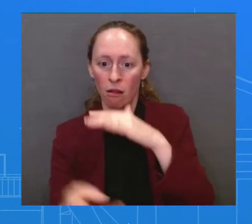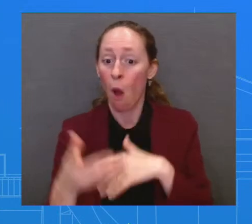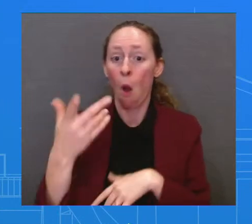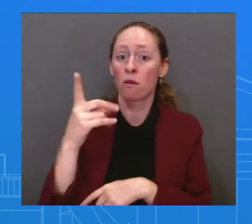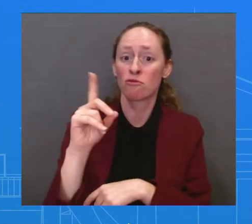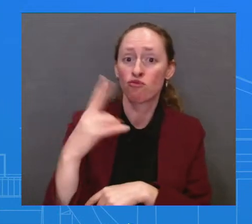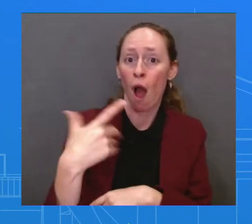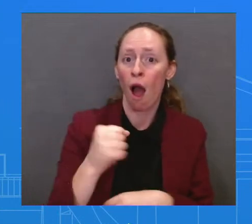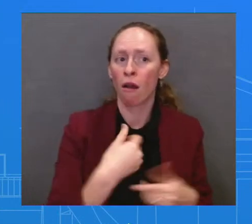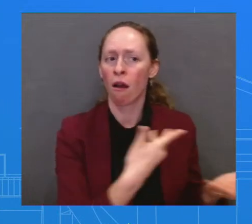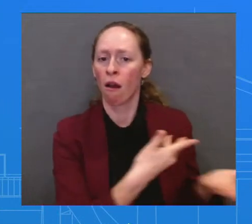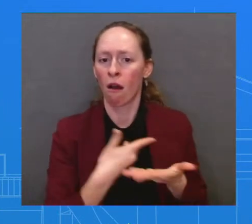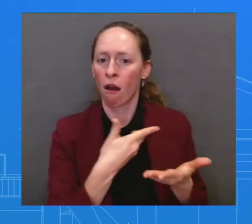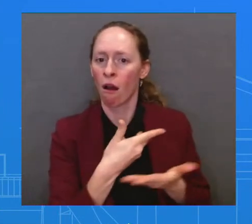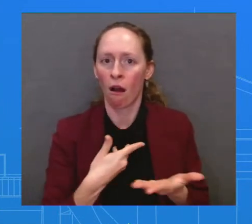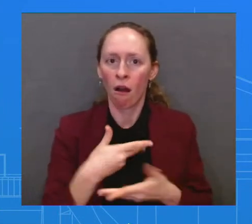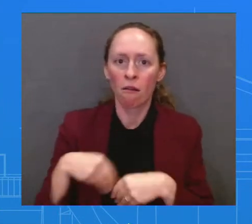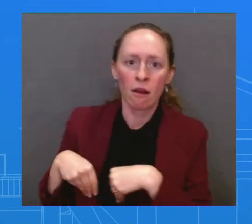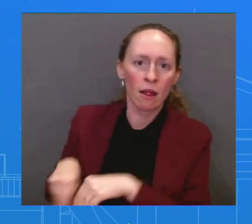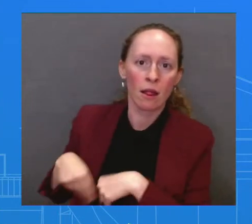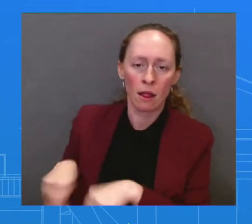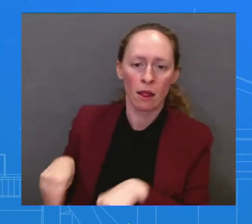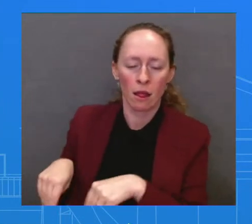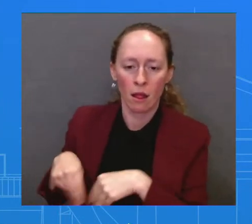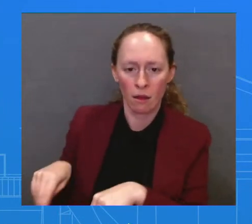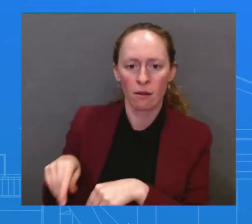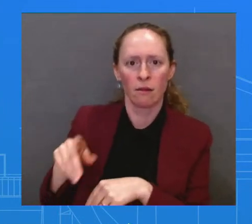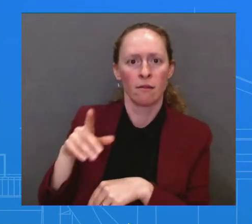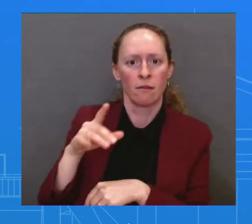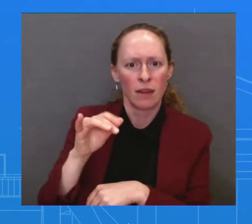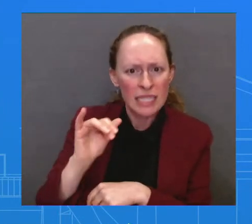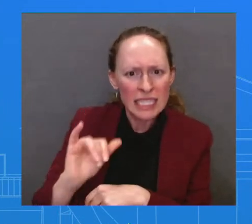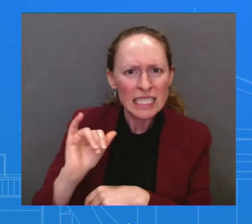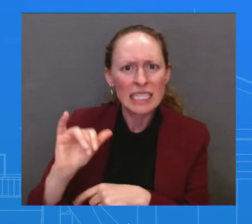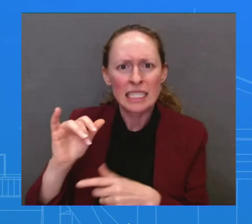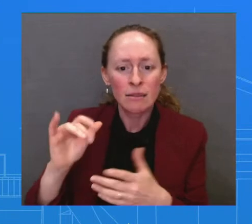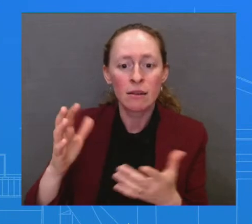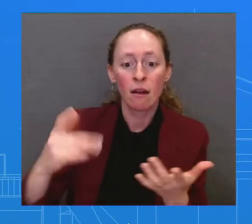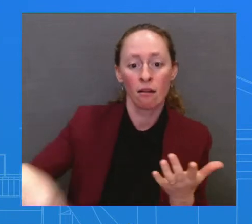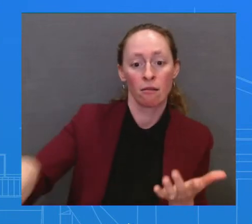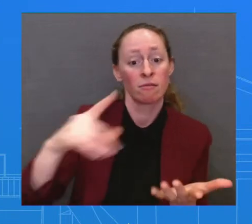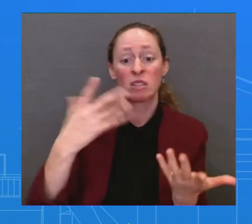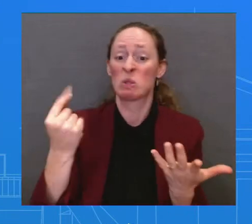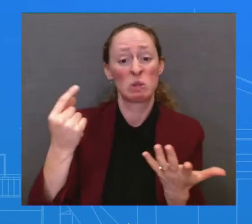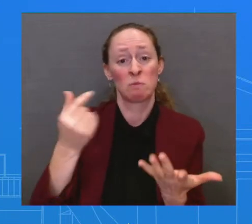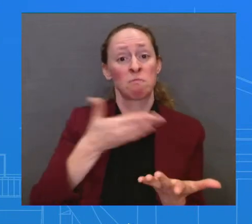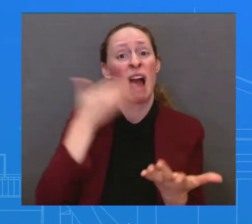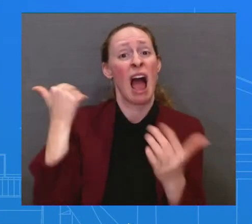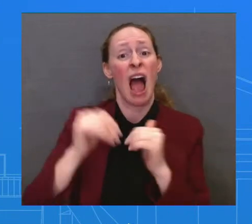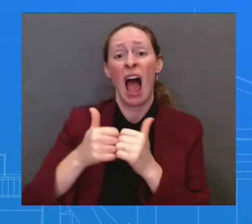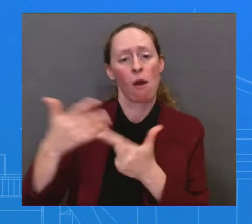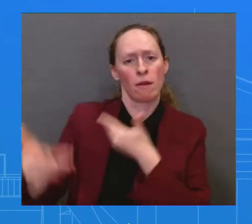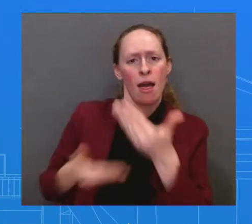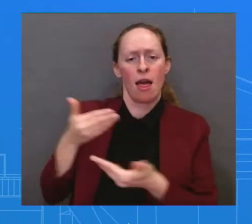Also, in deploying 800 new active-duty military personnel to support border efforts and get CBP agents